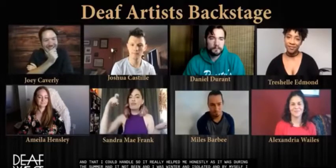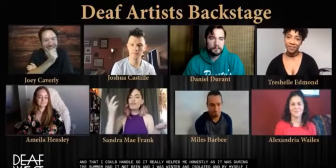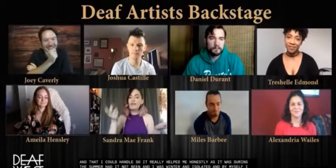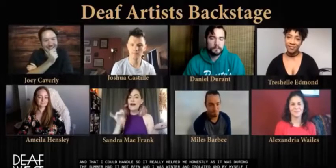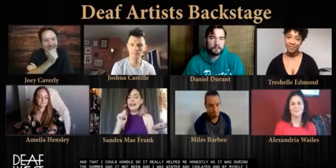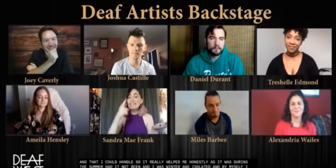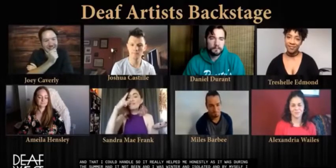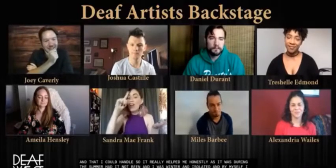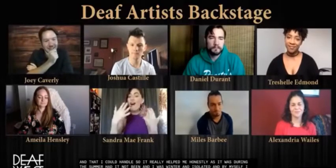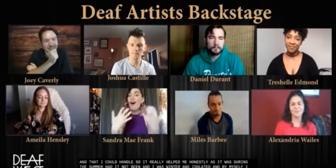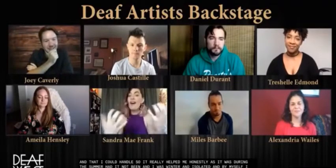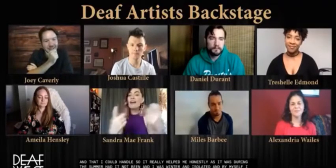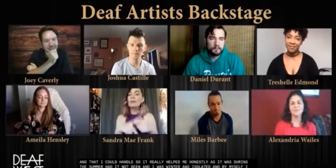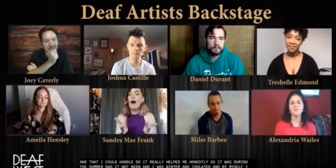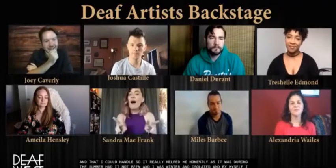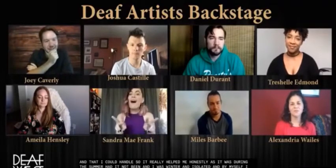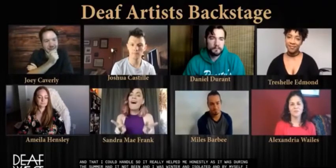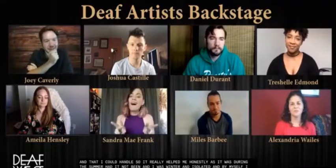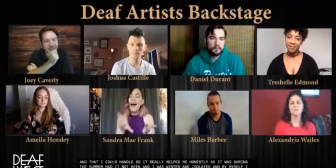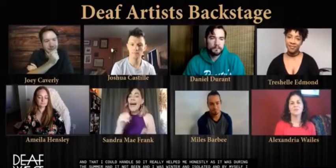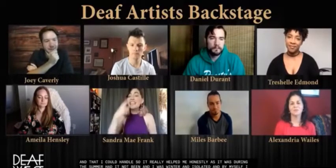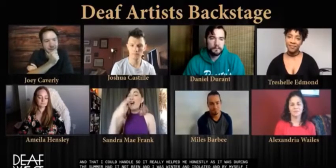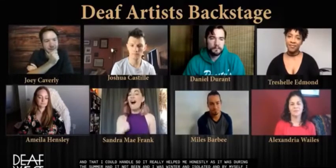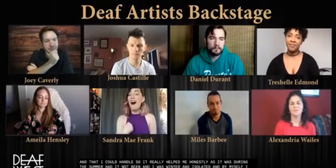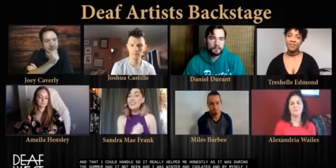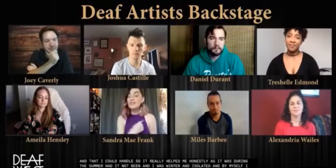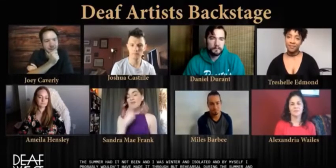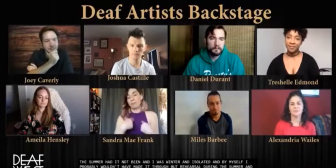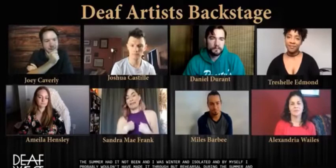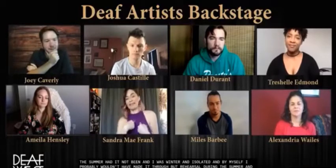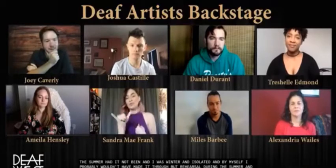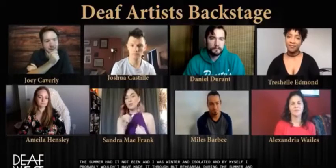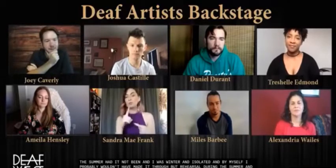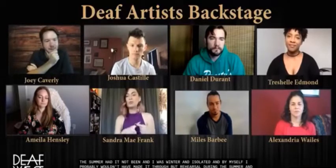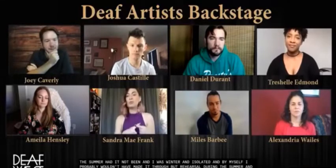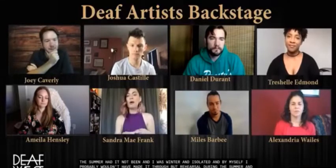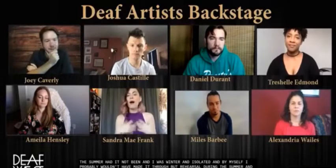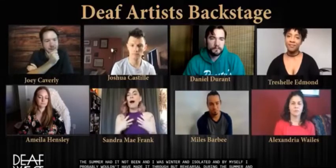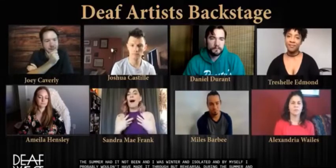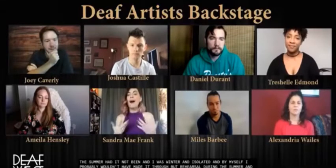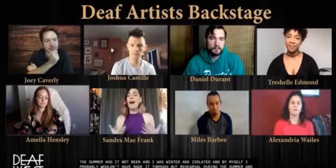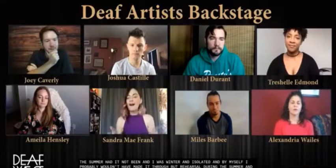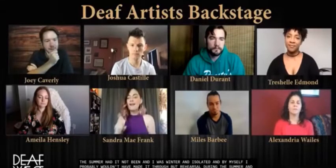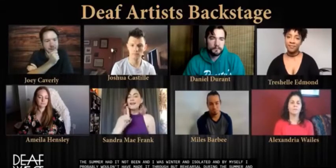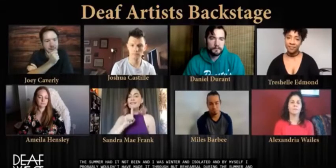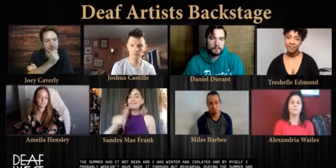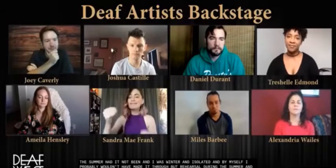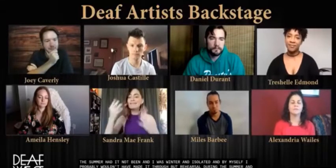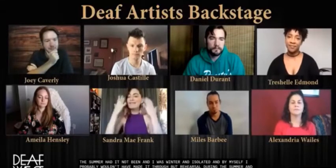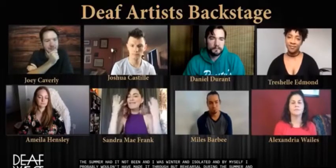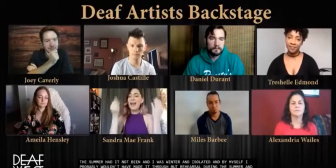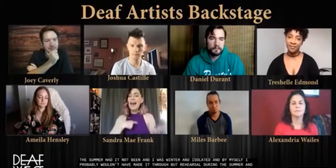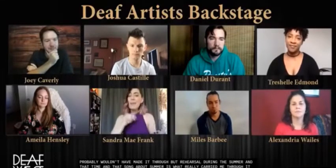It was a lot so bringing up summer, and I think seeing the audience's relief during some of those songs was relief to me as well.